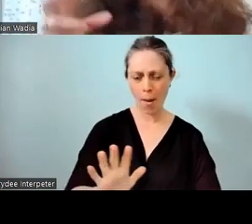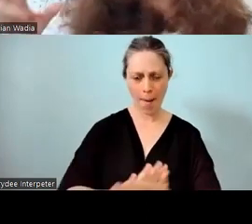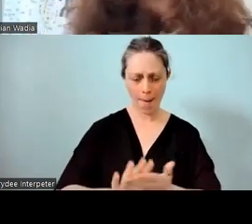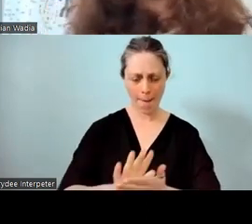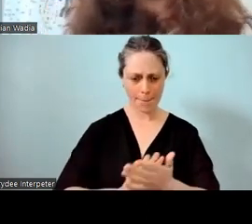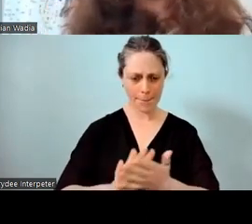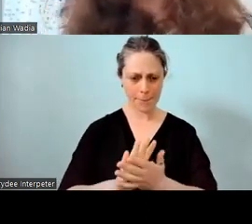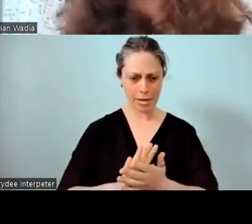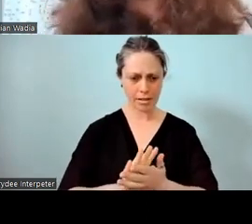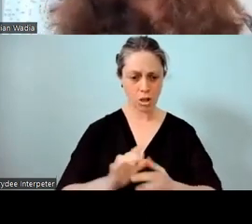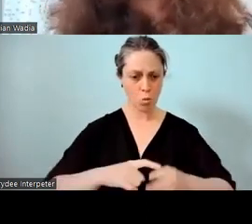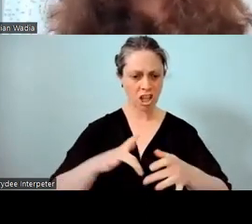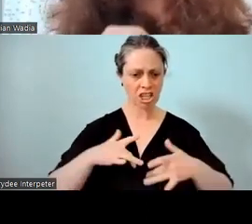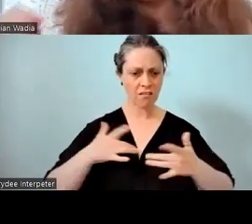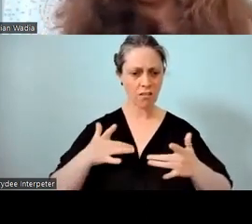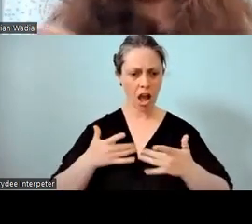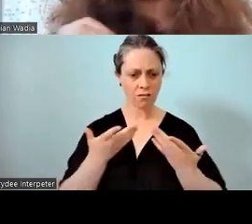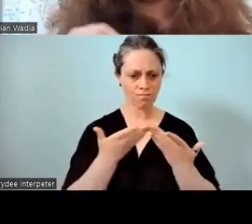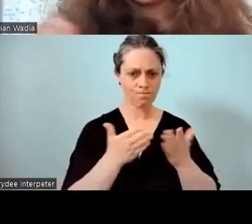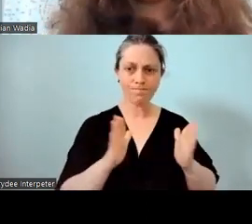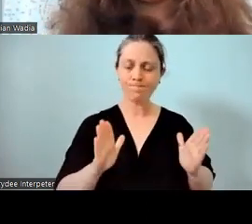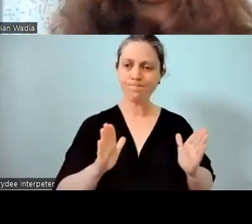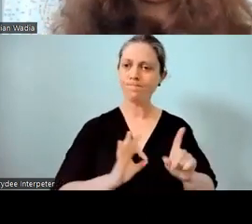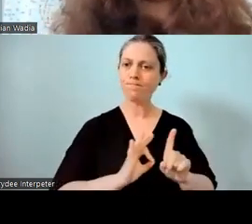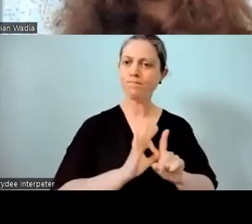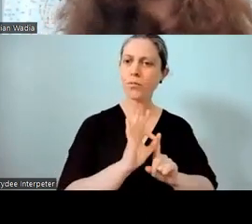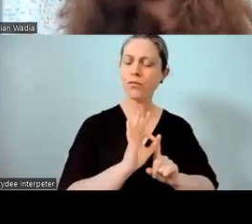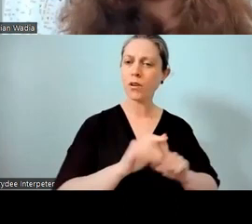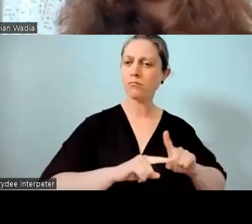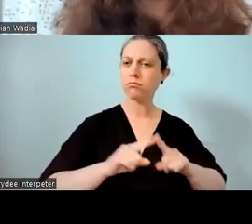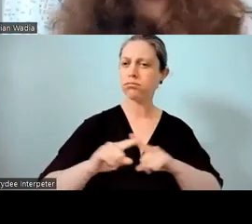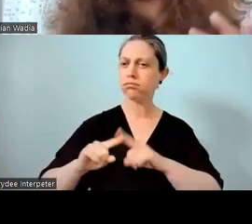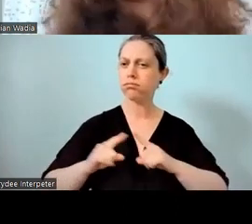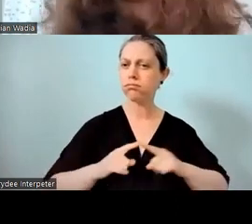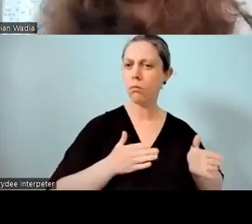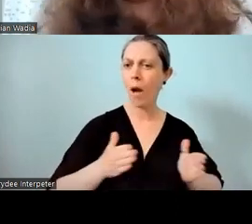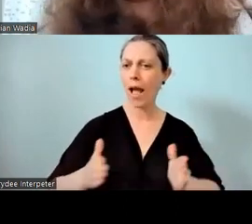the quality of life through a range of means. And the range of means could be, you know,